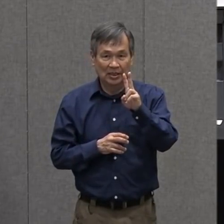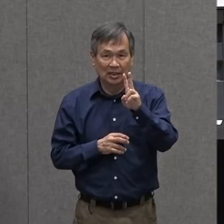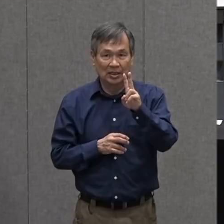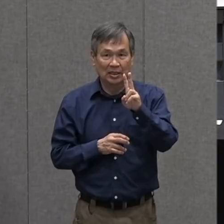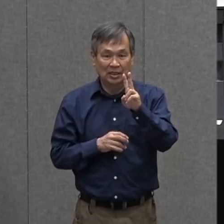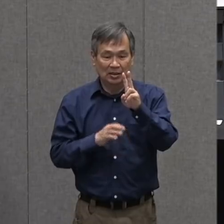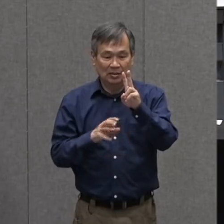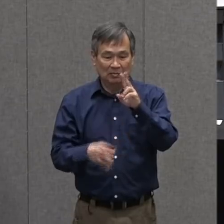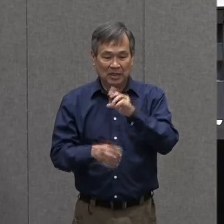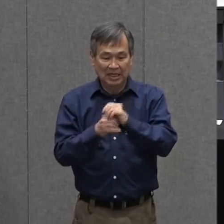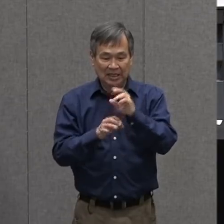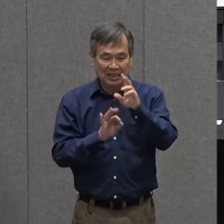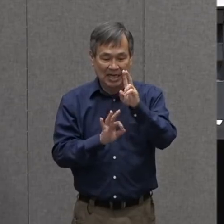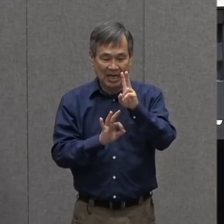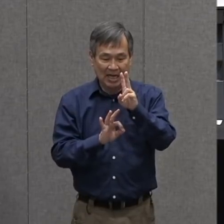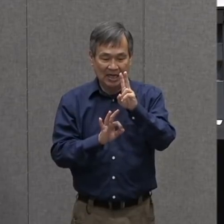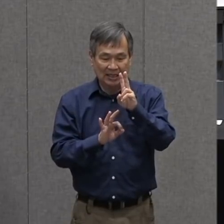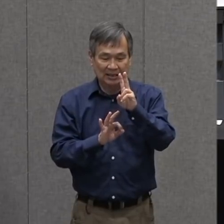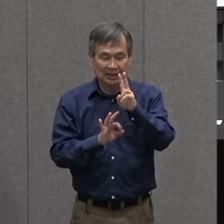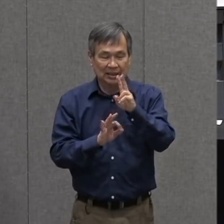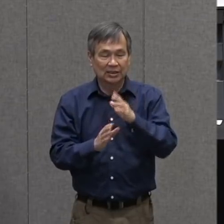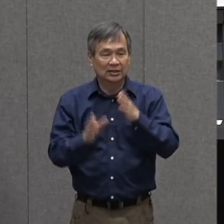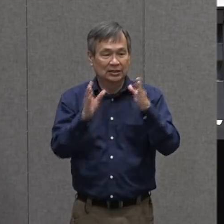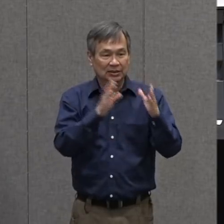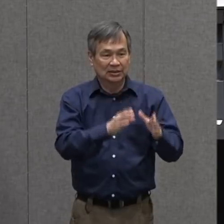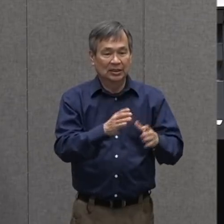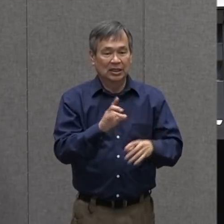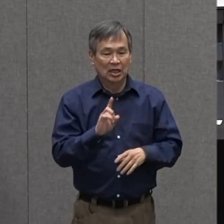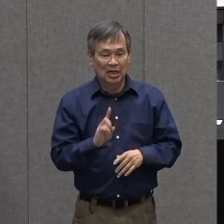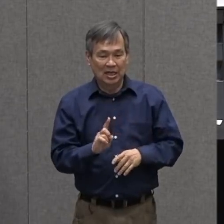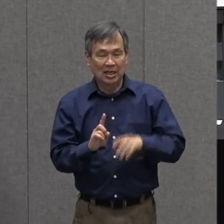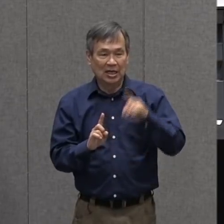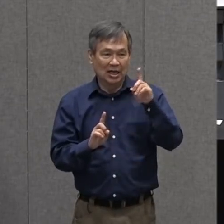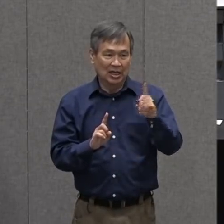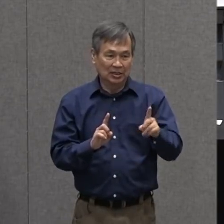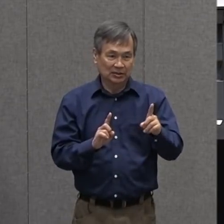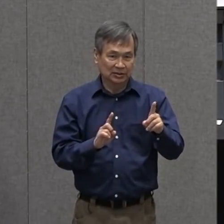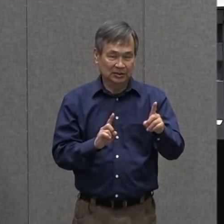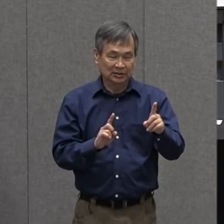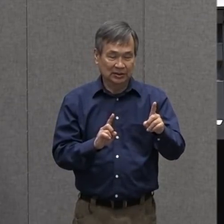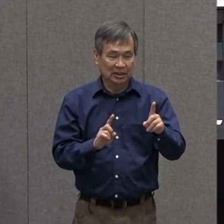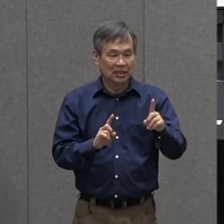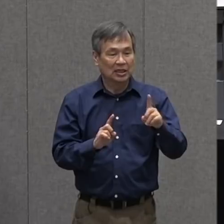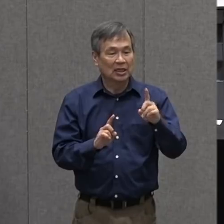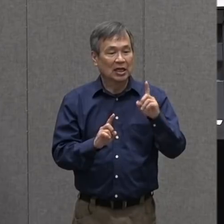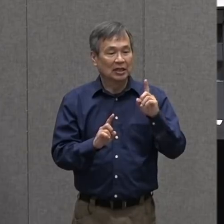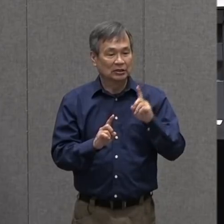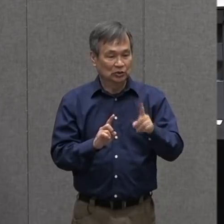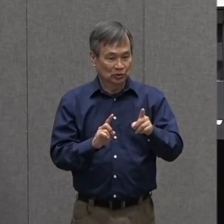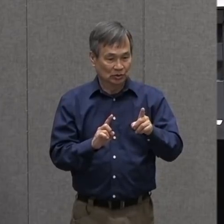two plus that nine would be 11. Add that 10 from that 11 over here.